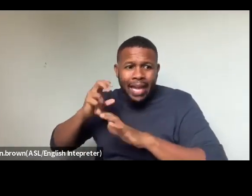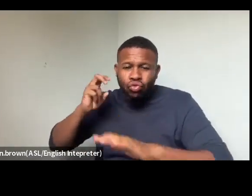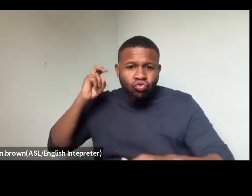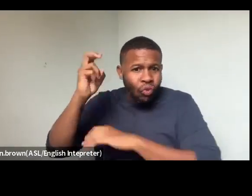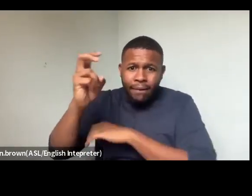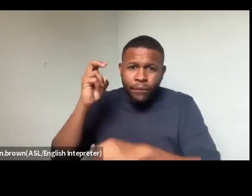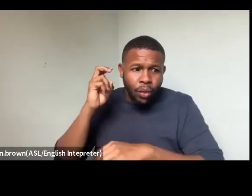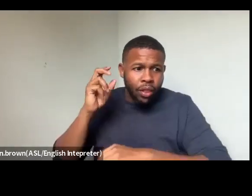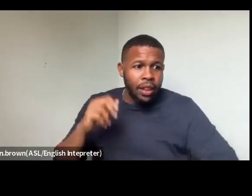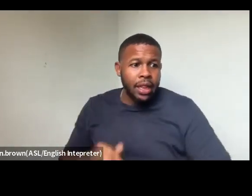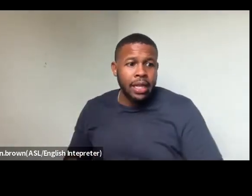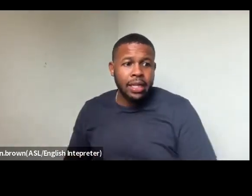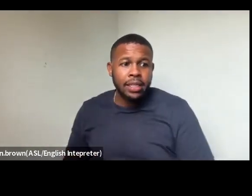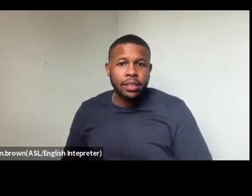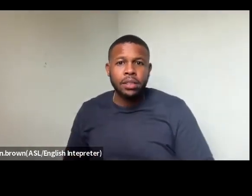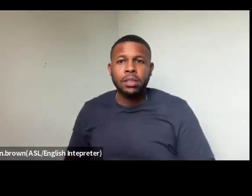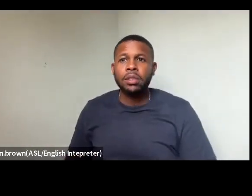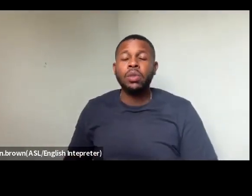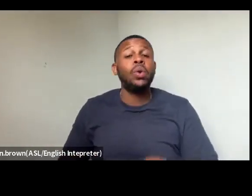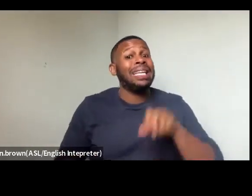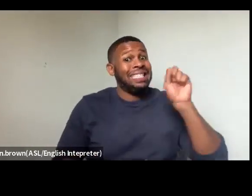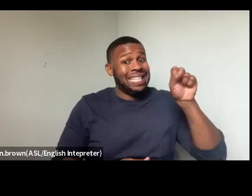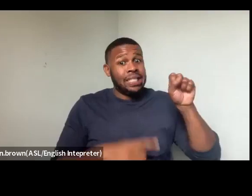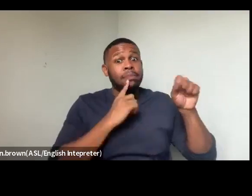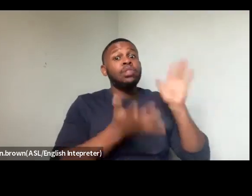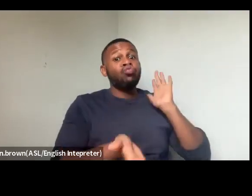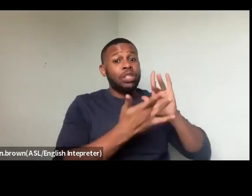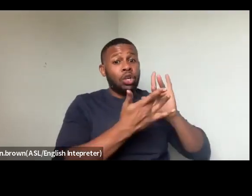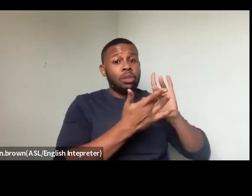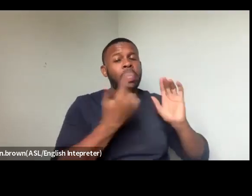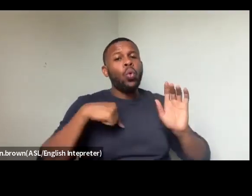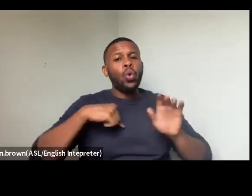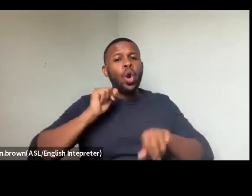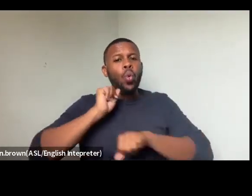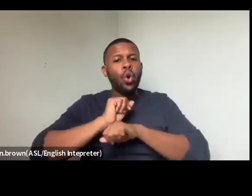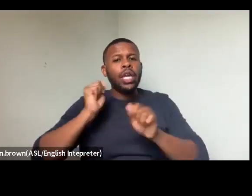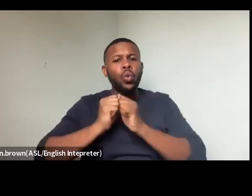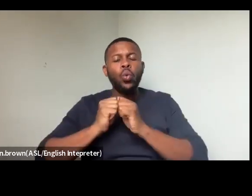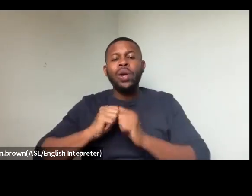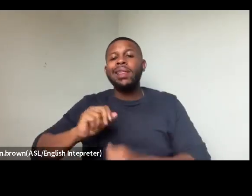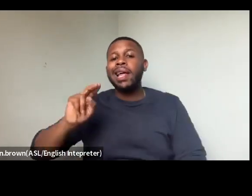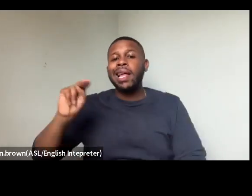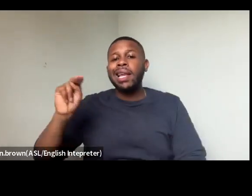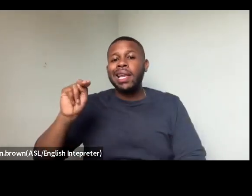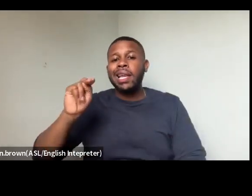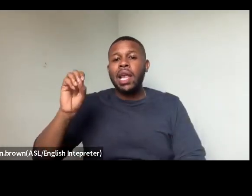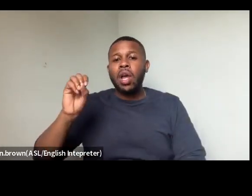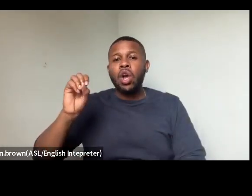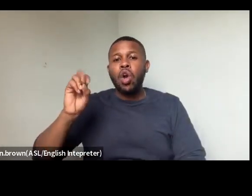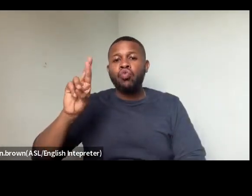pandemic. And I know that it can really assist so many that are not able to travel for this specialized care.